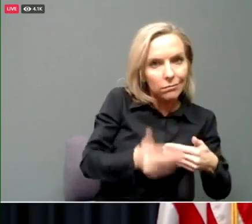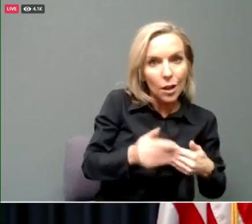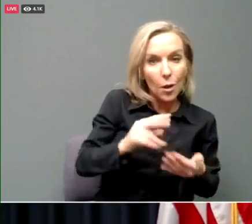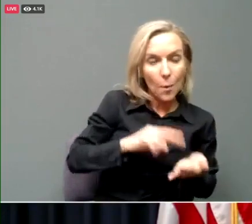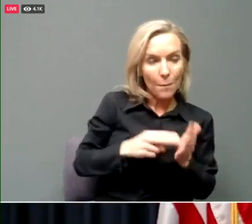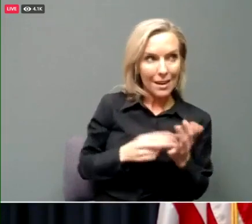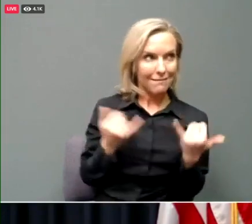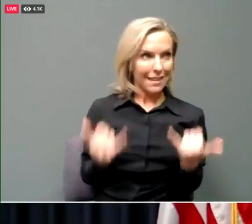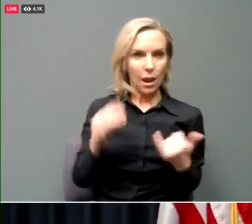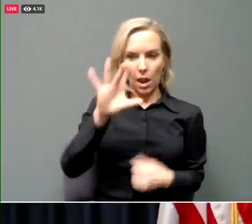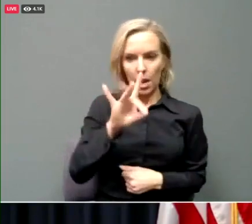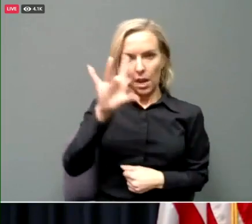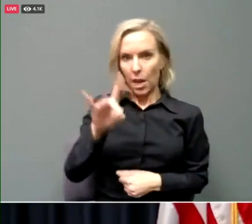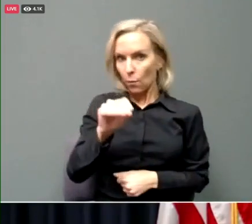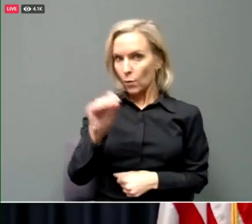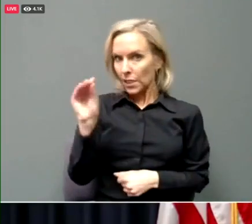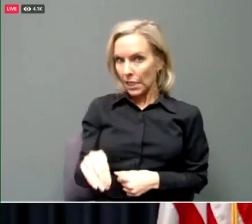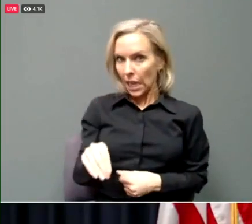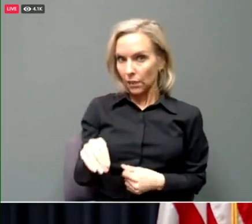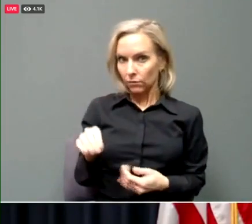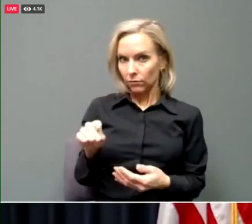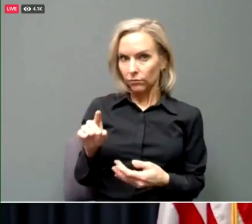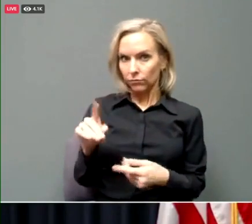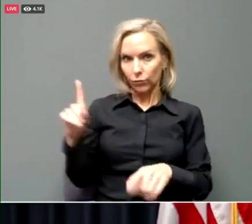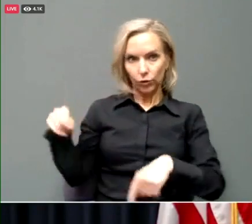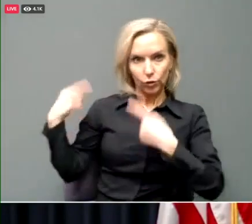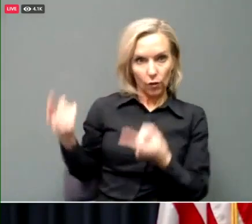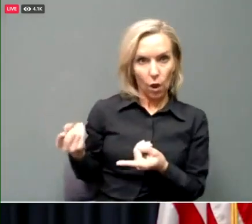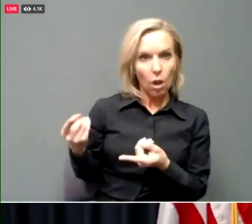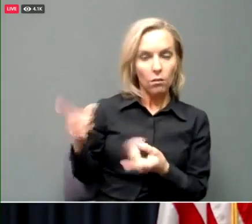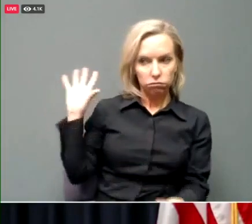to give out members. We set the target on January 4th for 90%. That's pretty